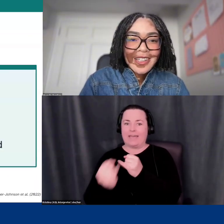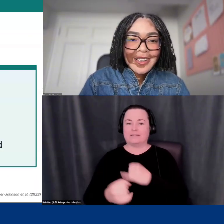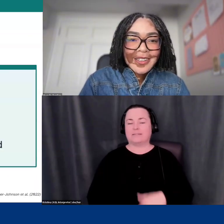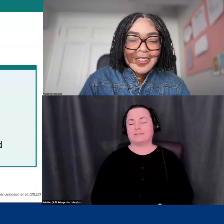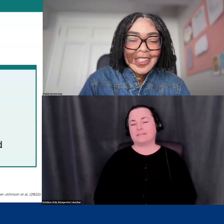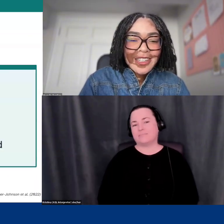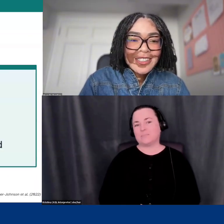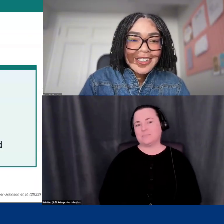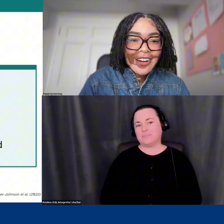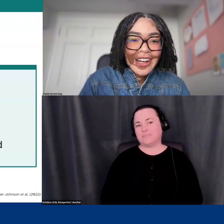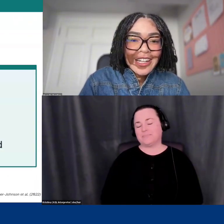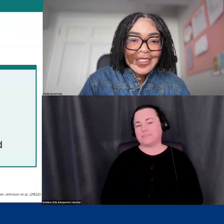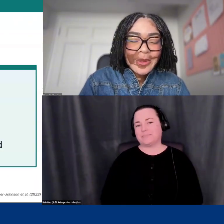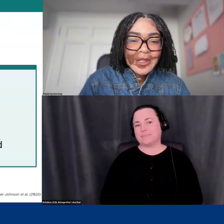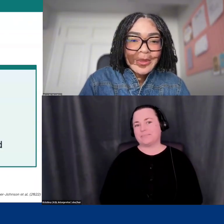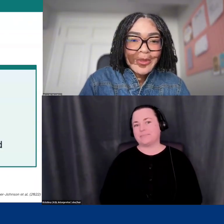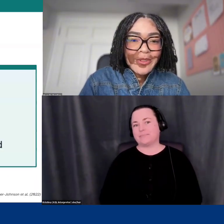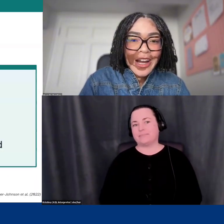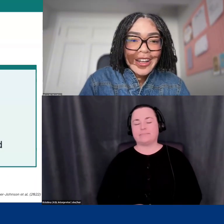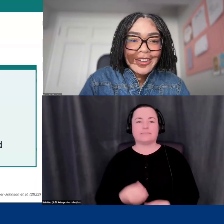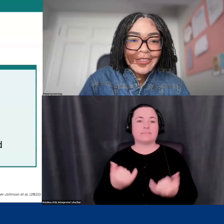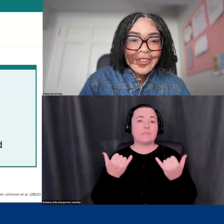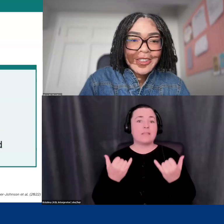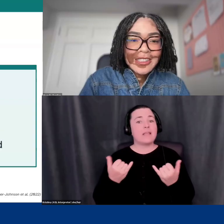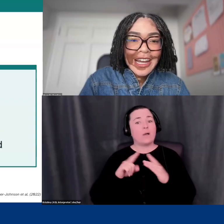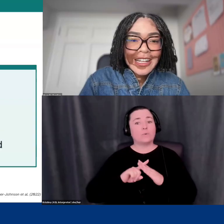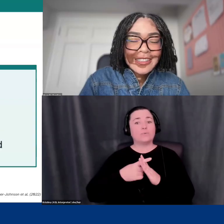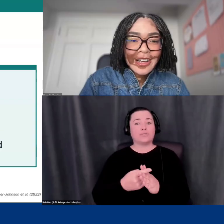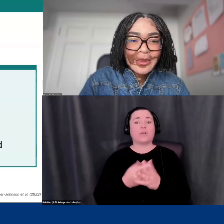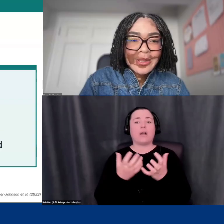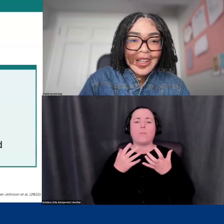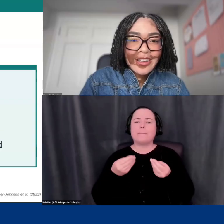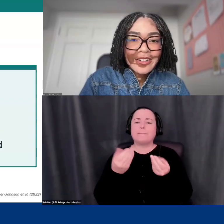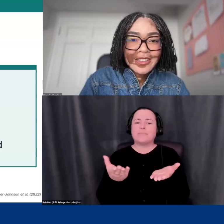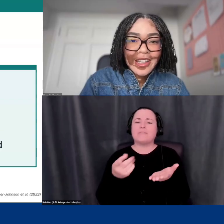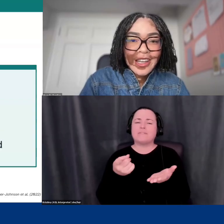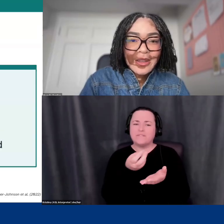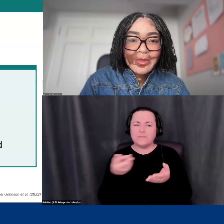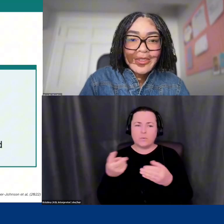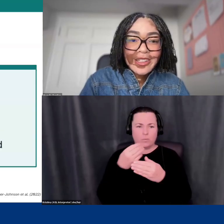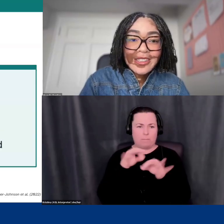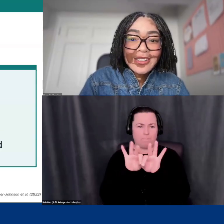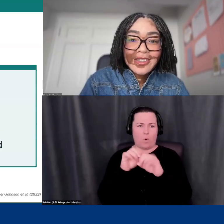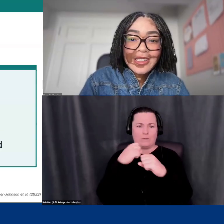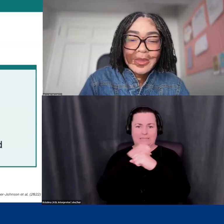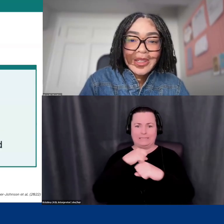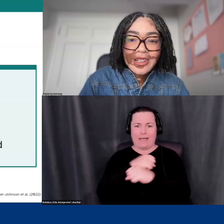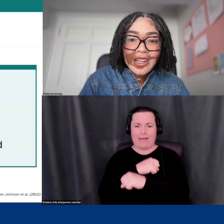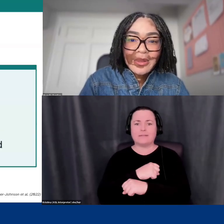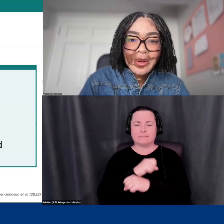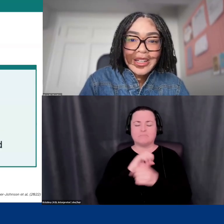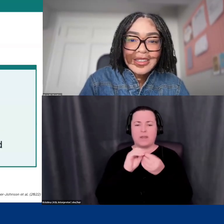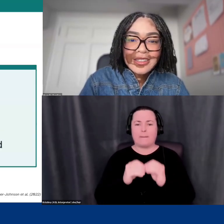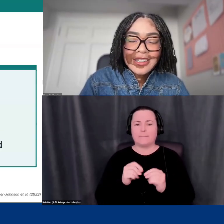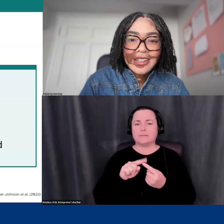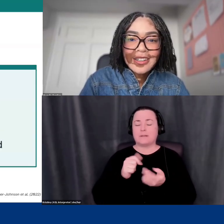So to get us started, I just wanted to provide a few stats that help us understand the prevalence of disability and pregnancy.